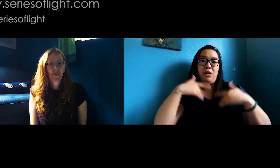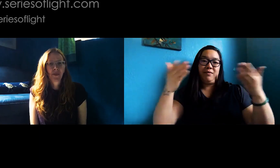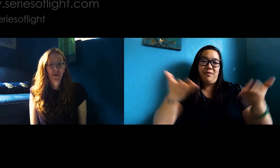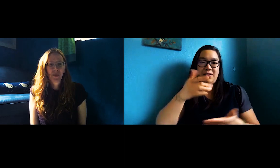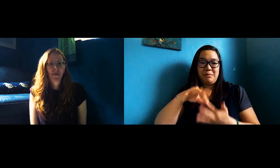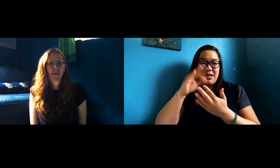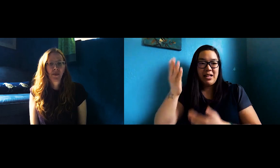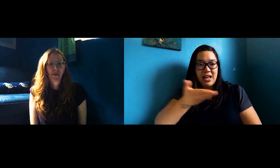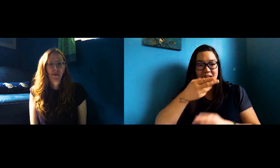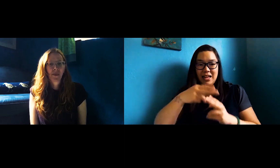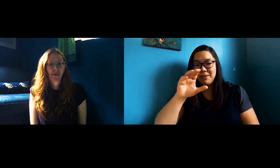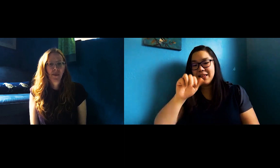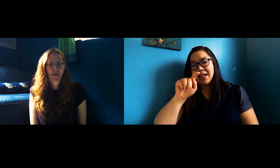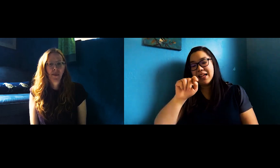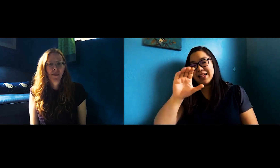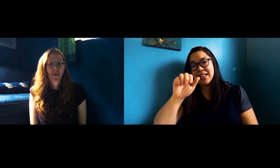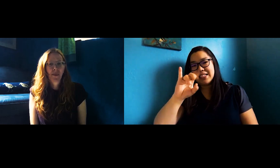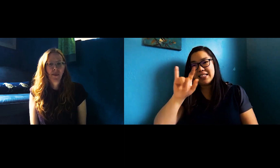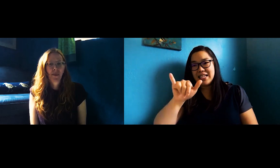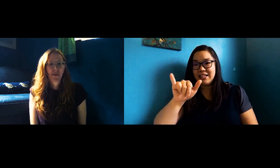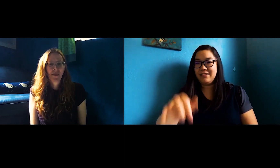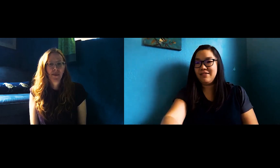We are thrilled to welcome a special guest today, Cat Cassidy.